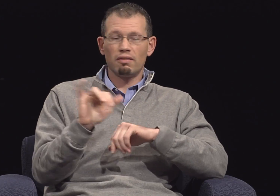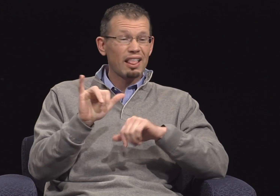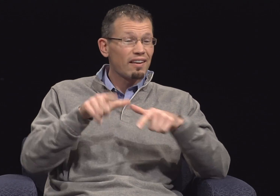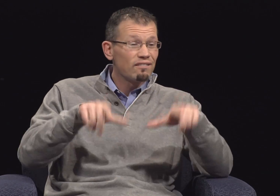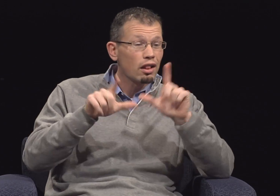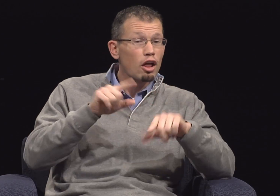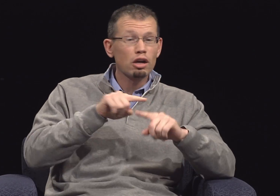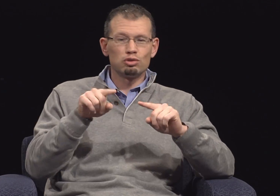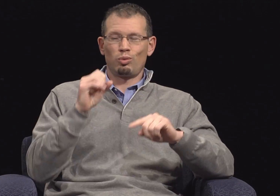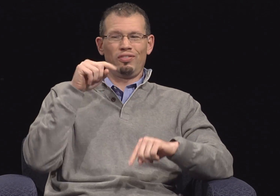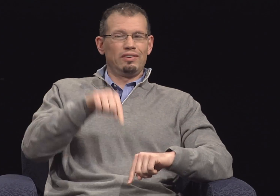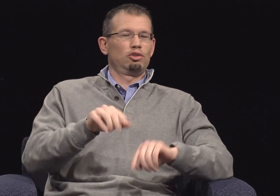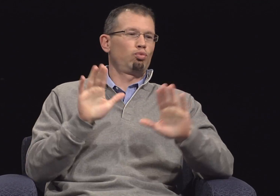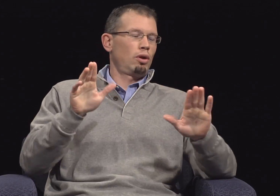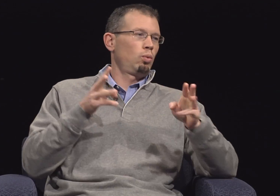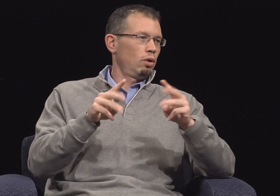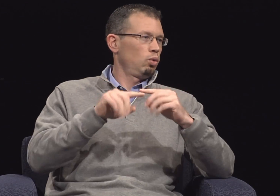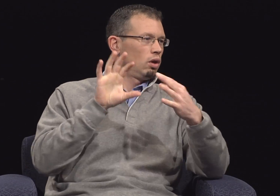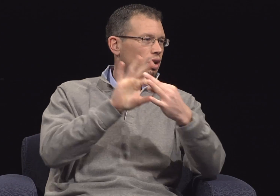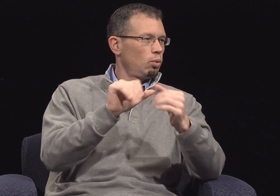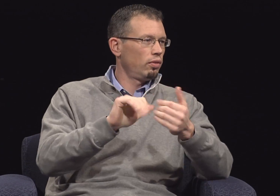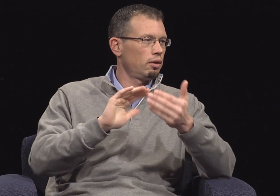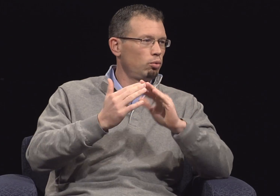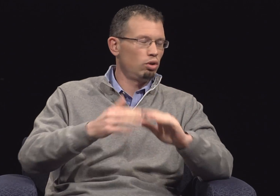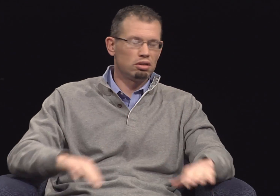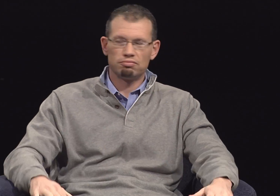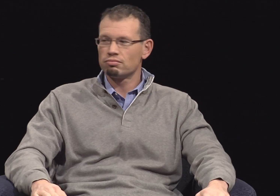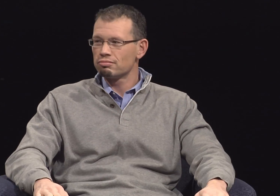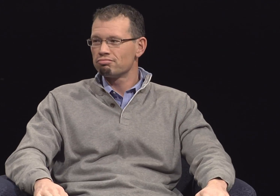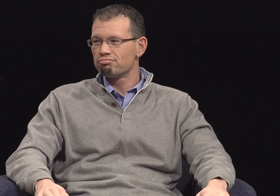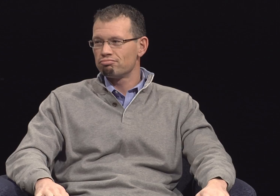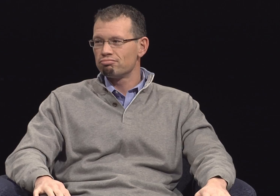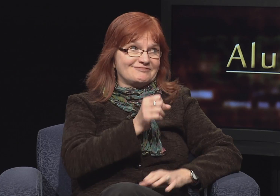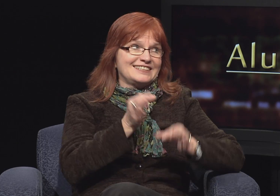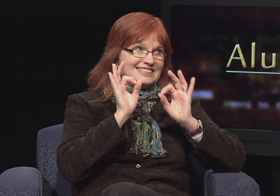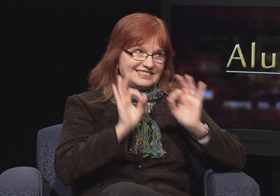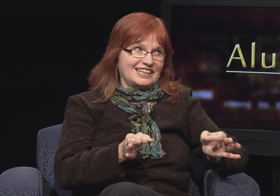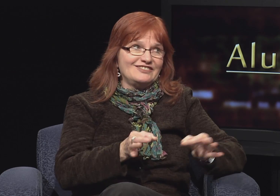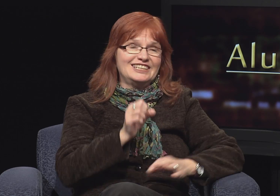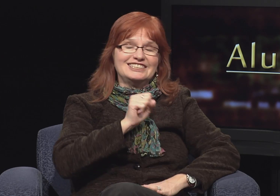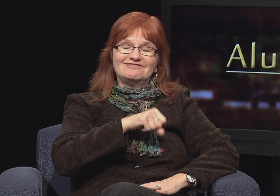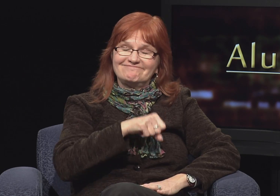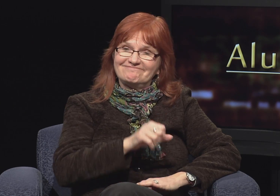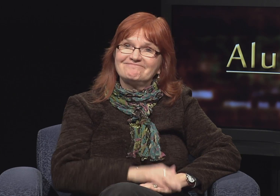for example, and I think this is a great way to connect with the deaf community. Definitely.